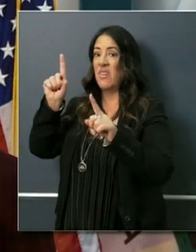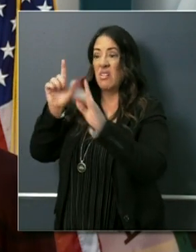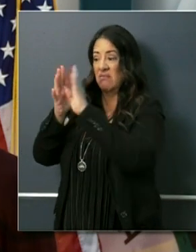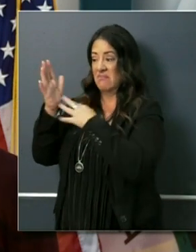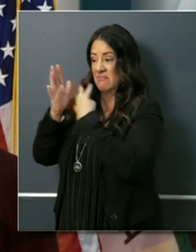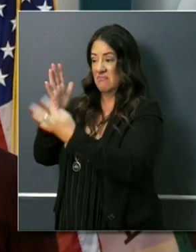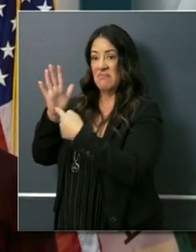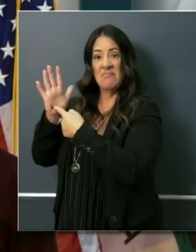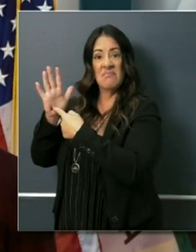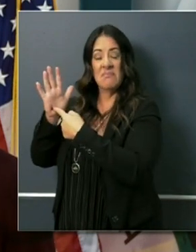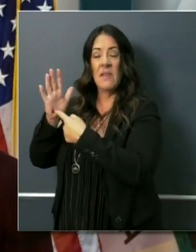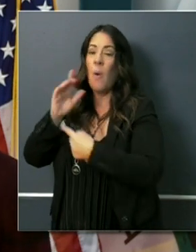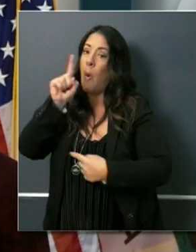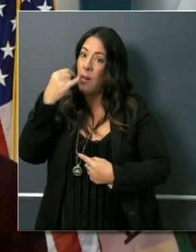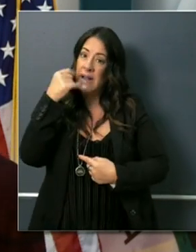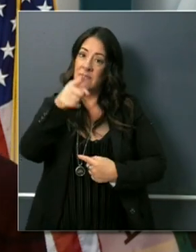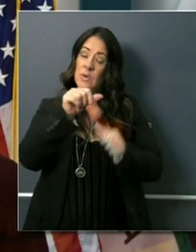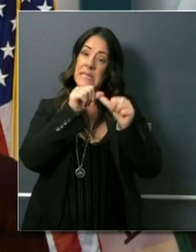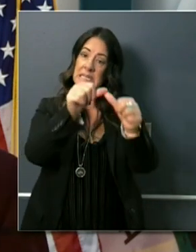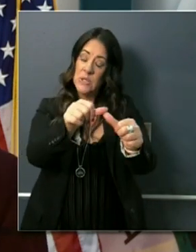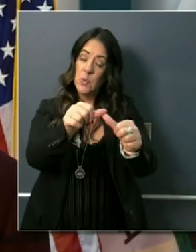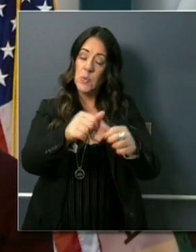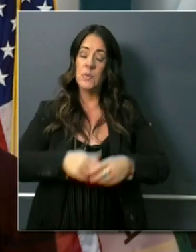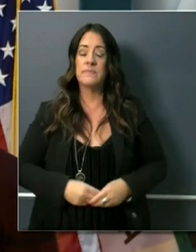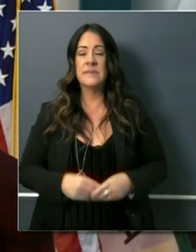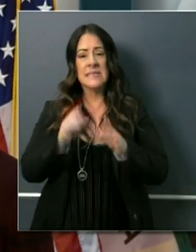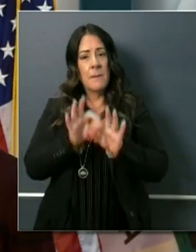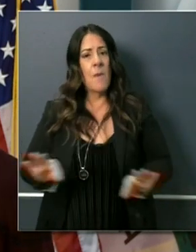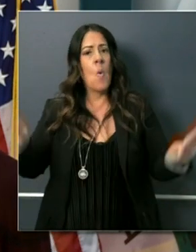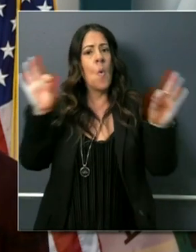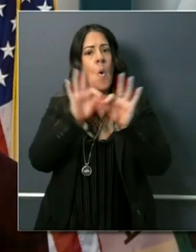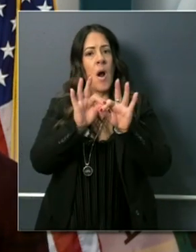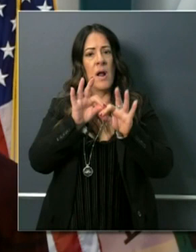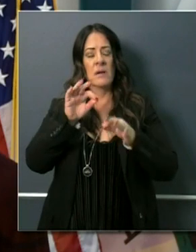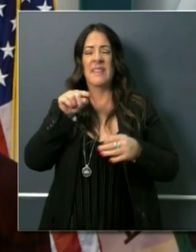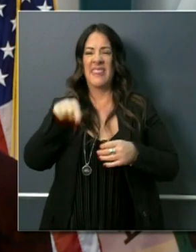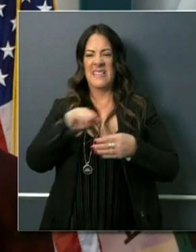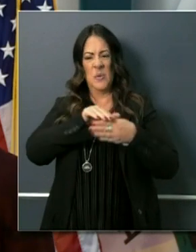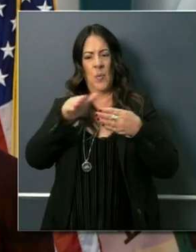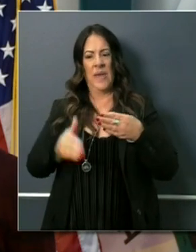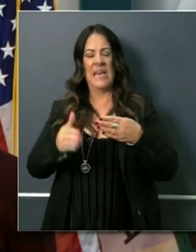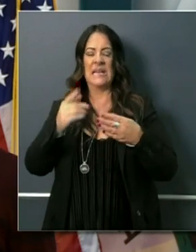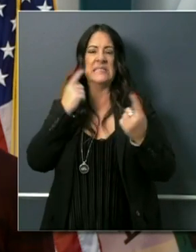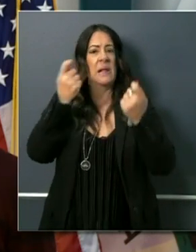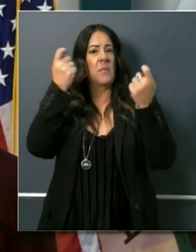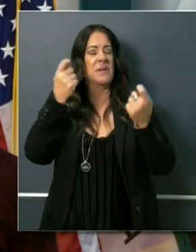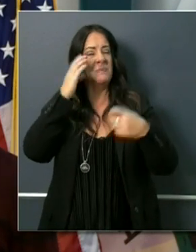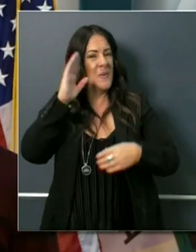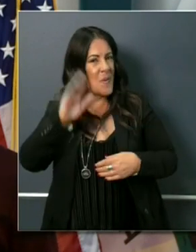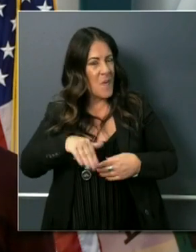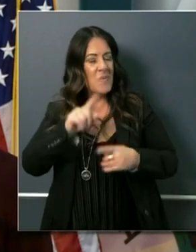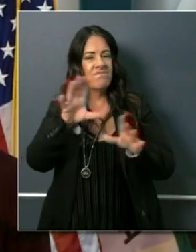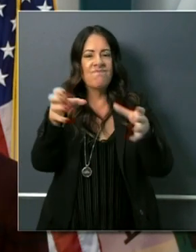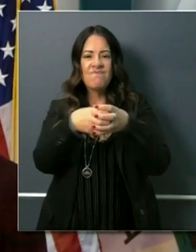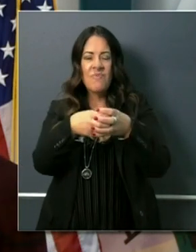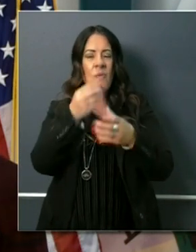AND AVOID A HIGHER SLOPE LINE THAT WE HAVE BEEN PLANNING AROUND. BUT I WANT TO REMIND YOU THAT IT IS CONTINGENT ON US, CONTINUE TO DO WHAT WE HAVE